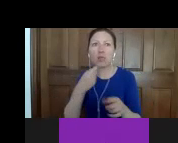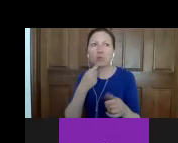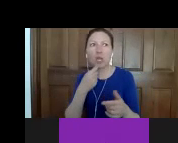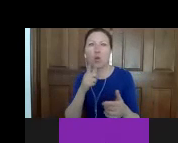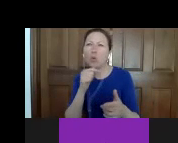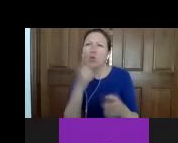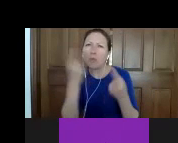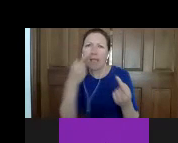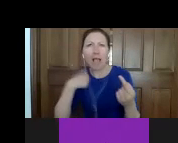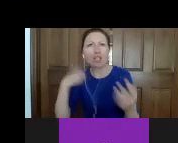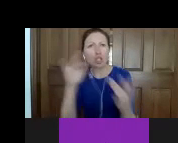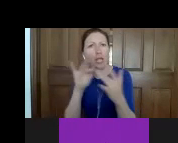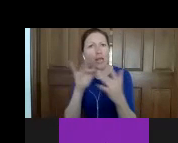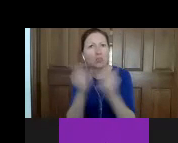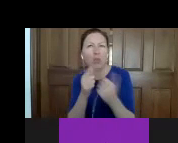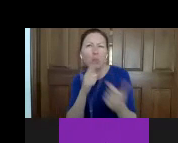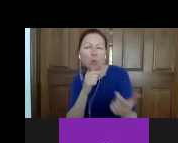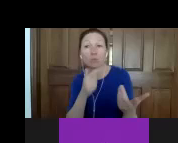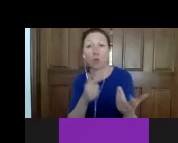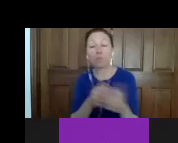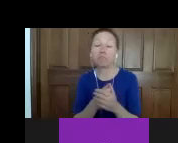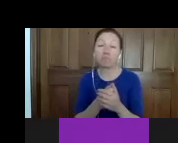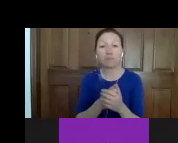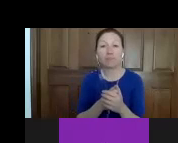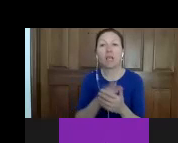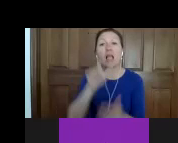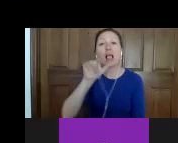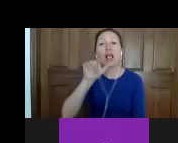again, LinkedIn is a great resource to. You can start connecting with people you already